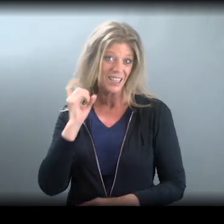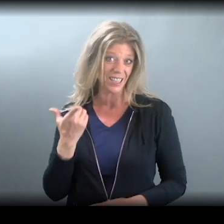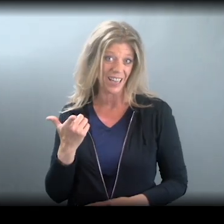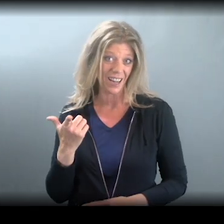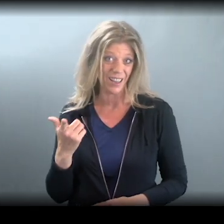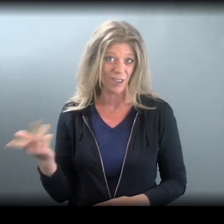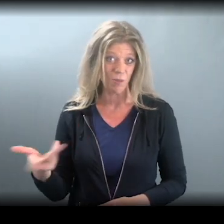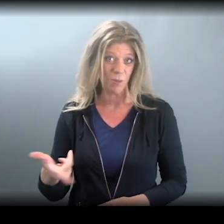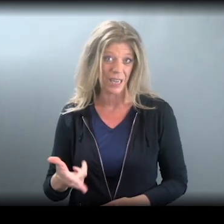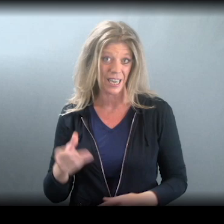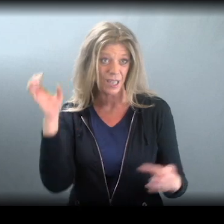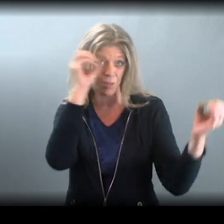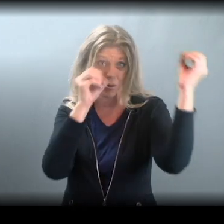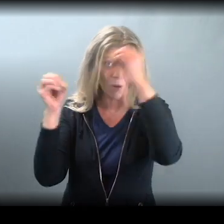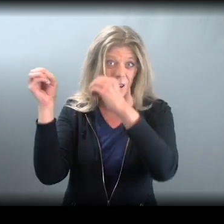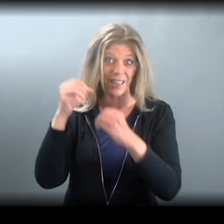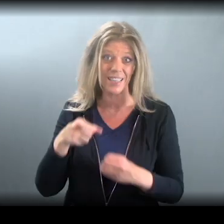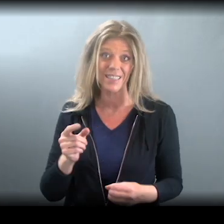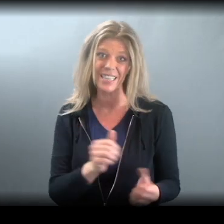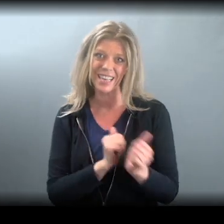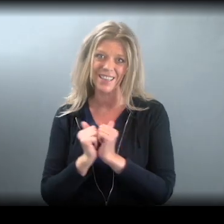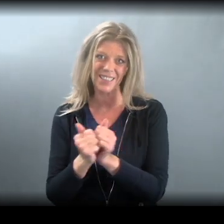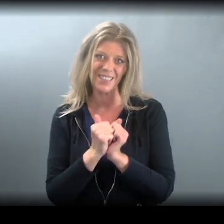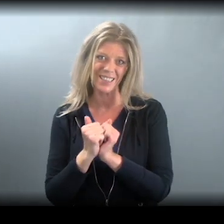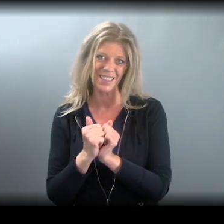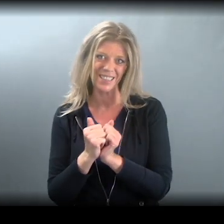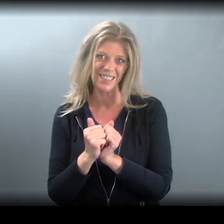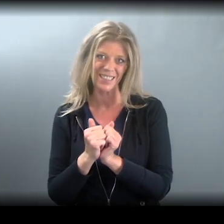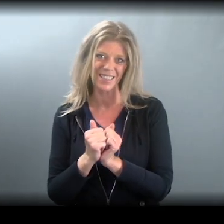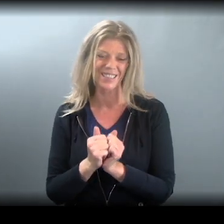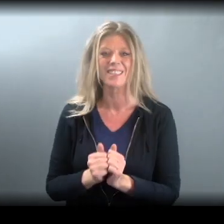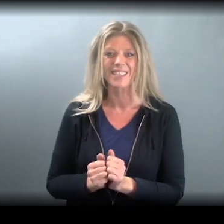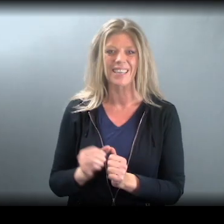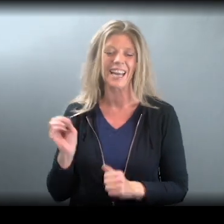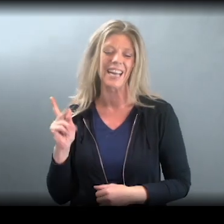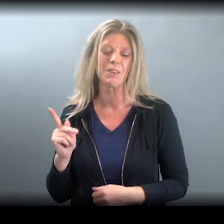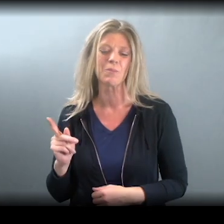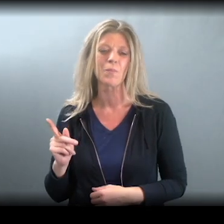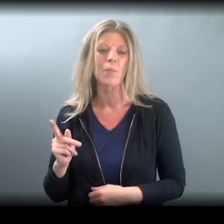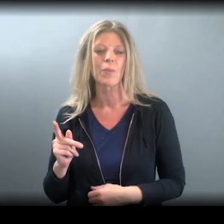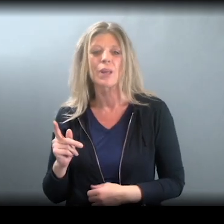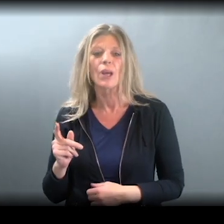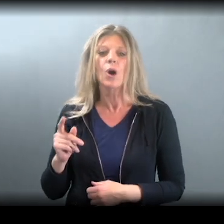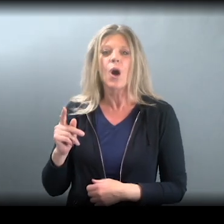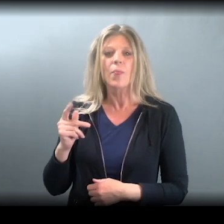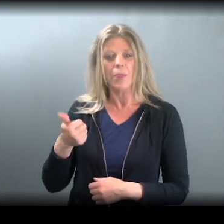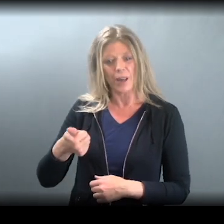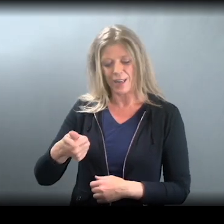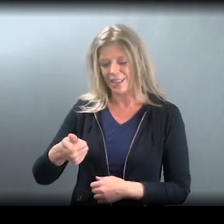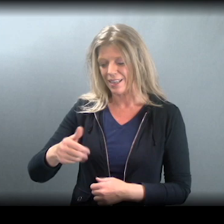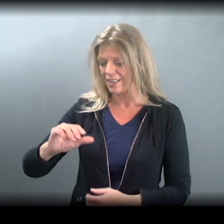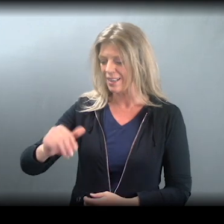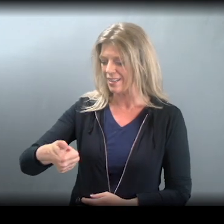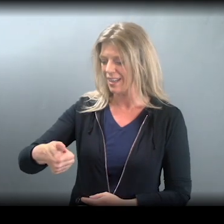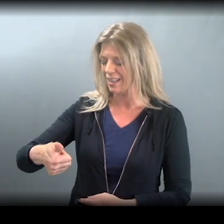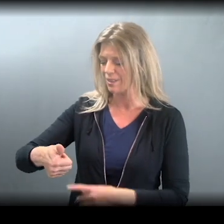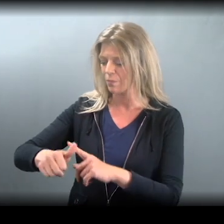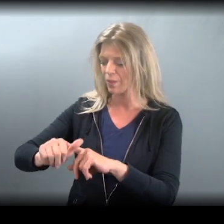Shall we explore this together? OK, THE